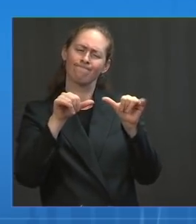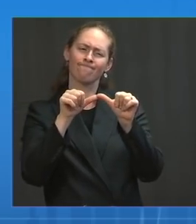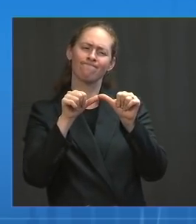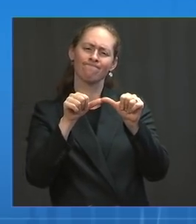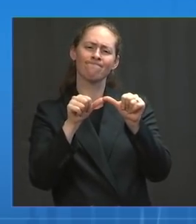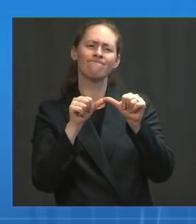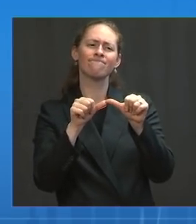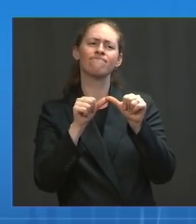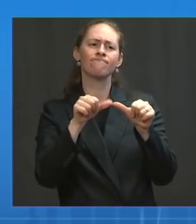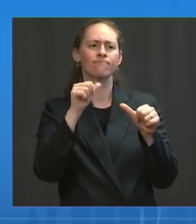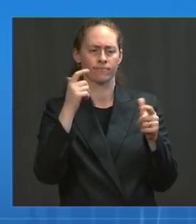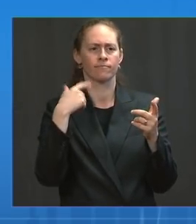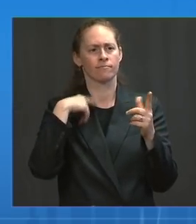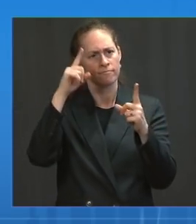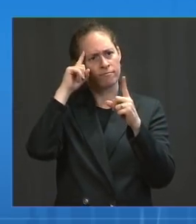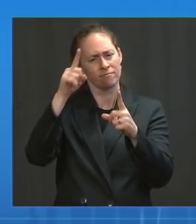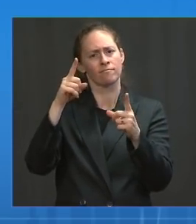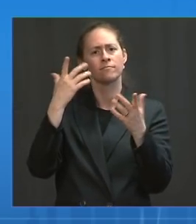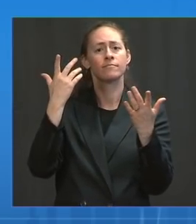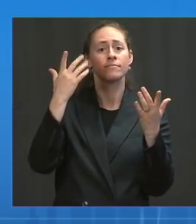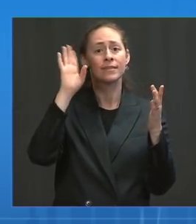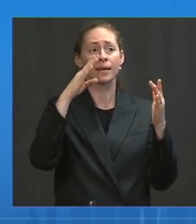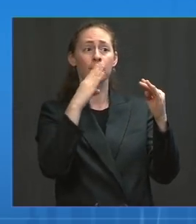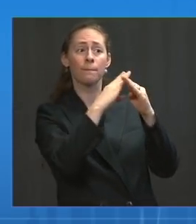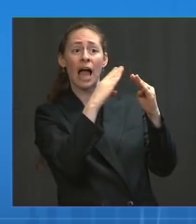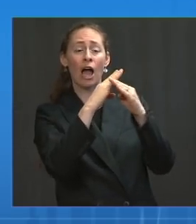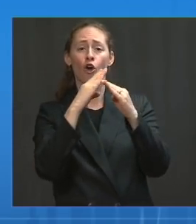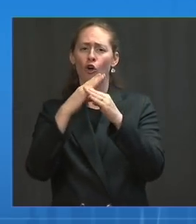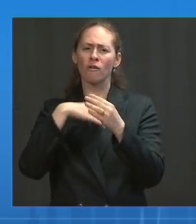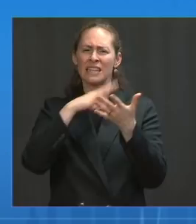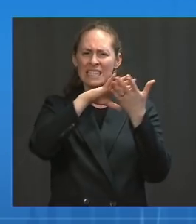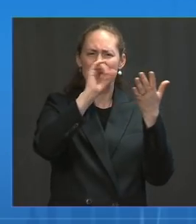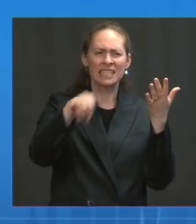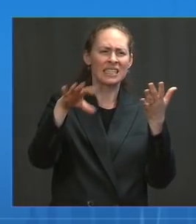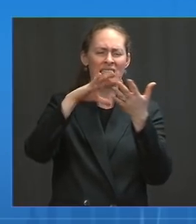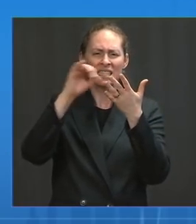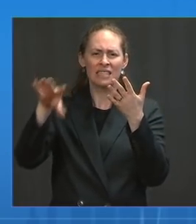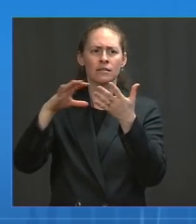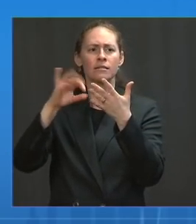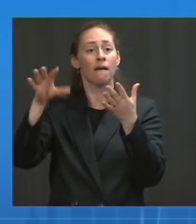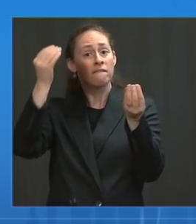both to accessing accurate information, as well as accessing vaccination resources,